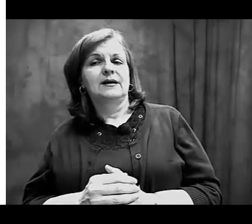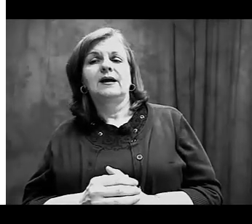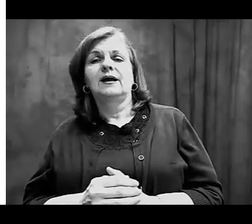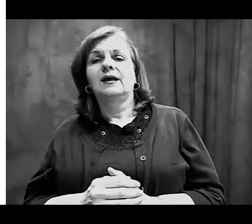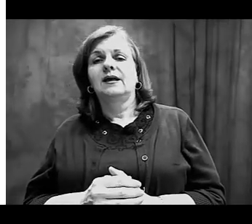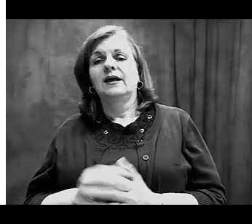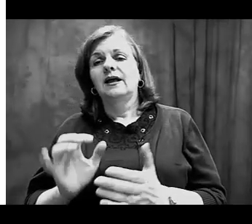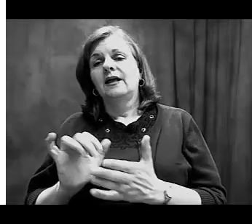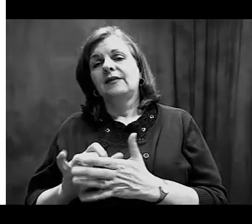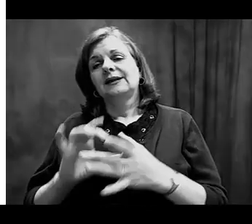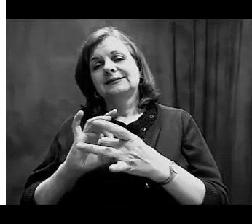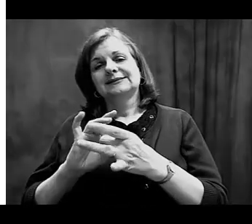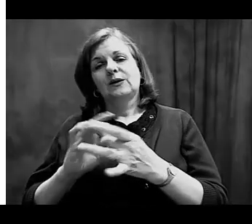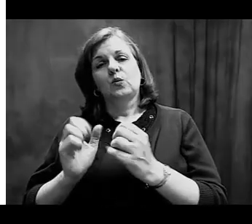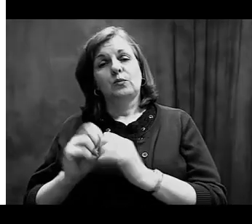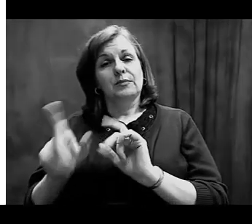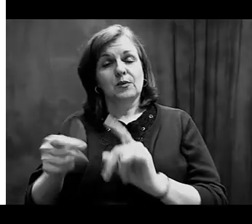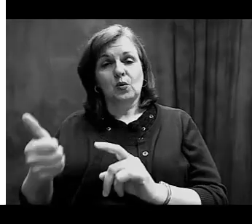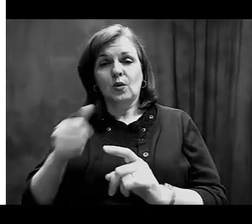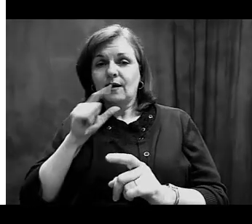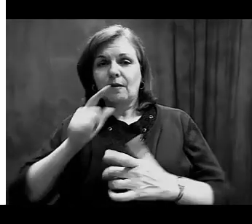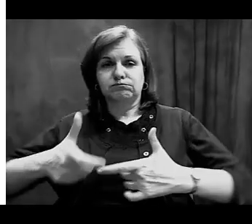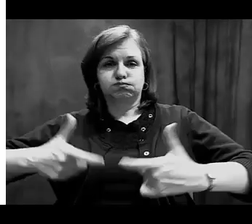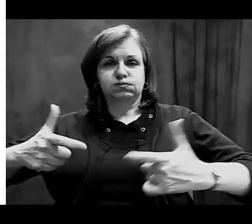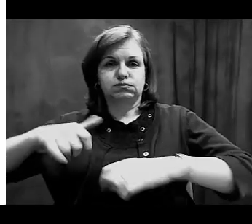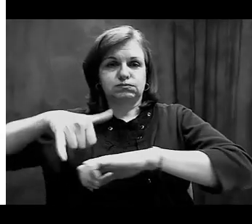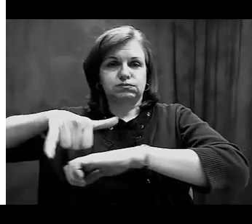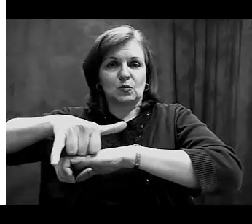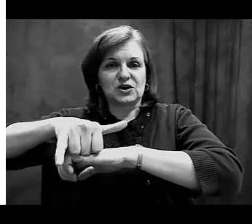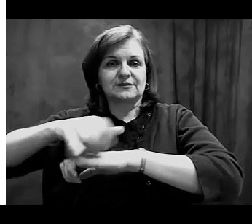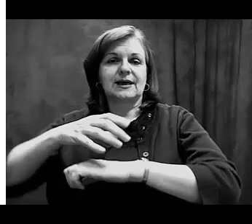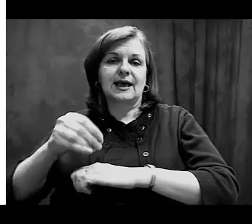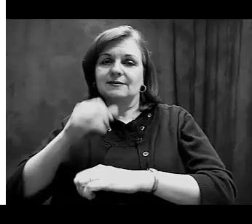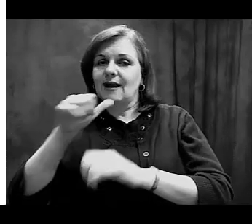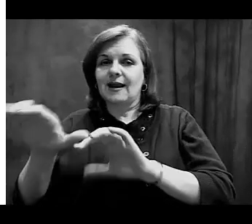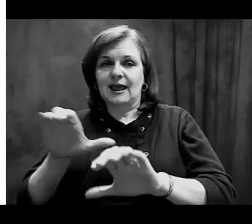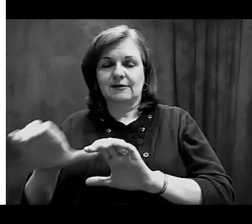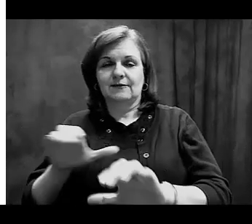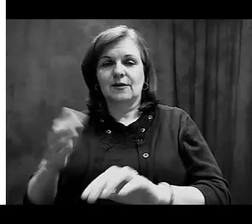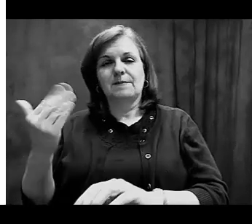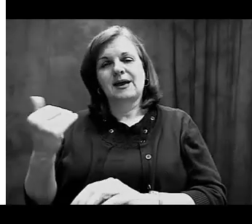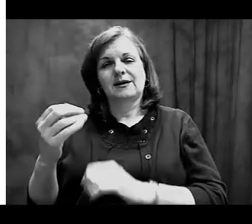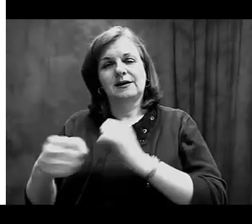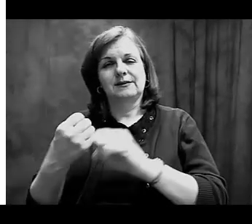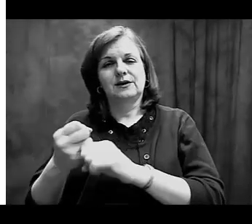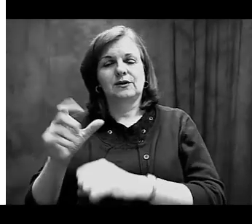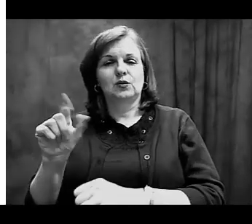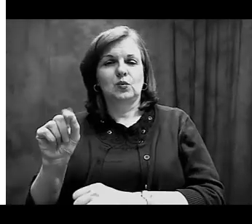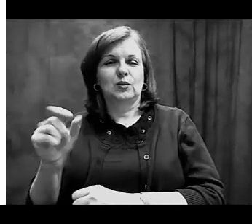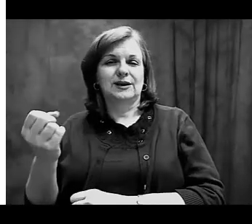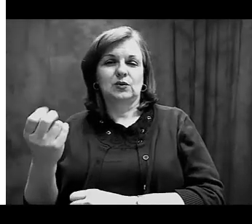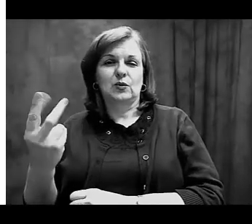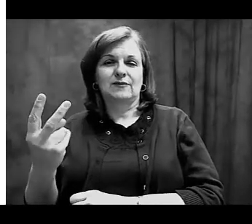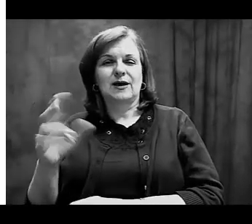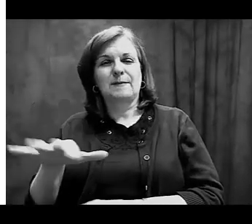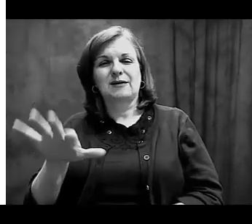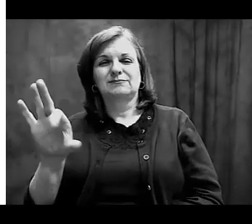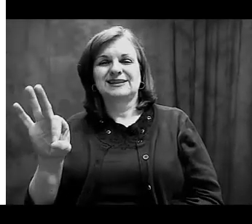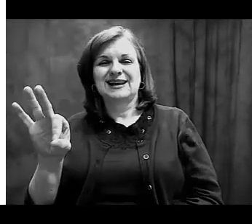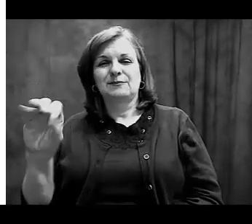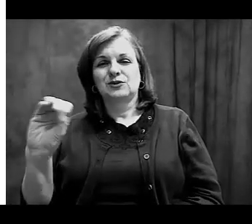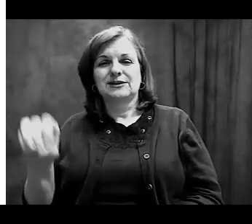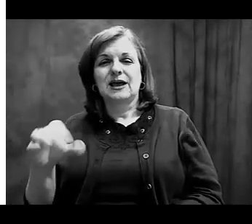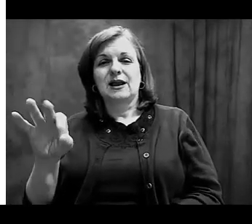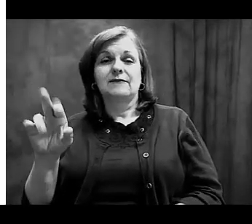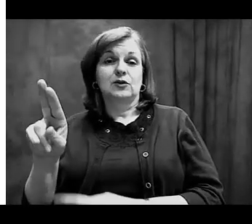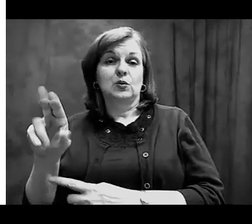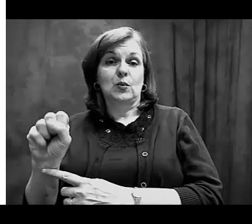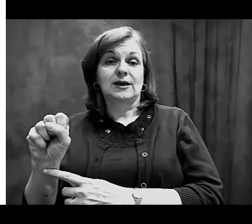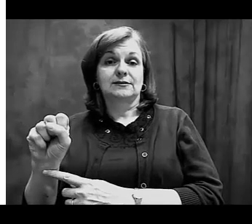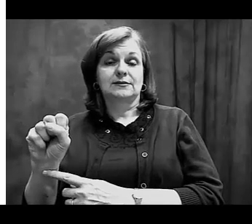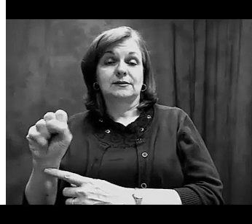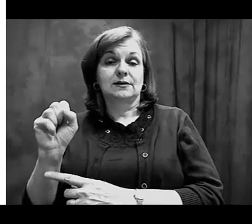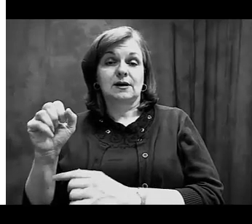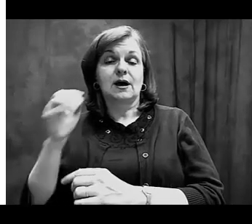this is often associated with individuals who are obese or inactive. In 2012 it was about 9% of the U.S. adult population had this